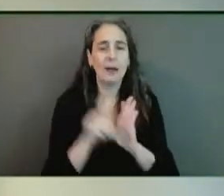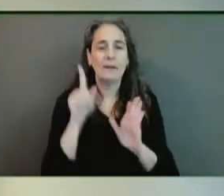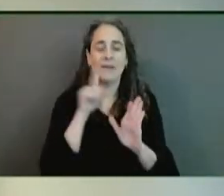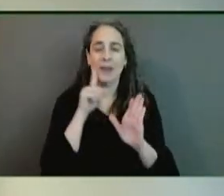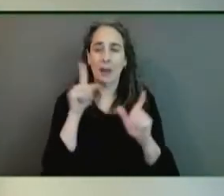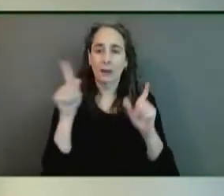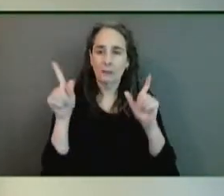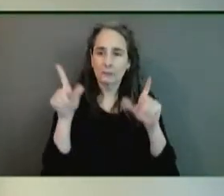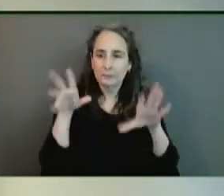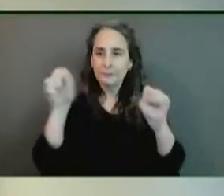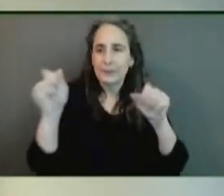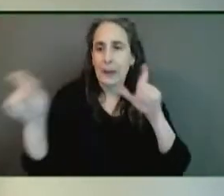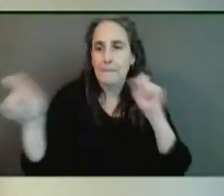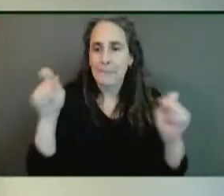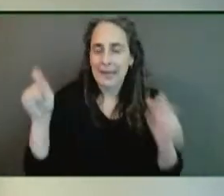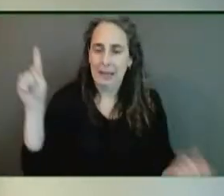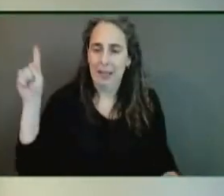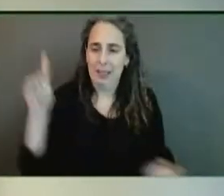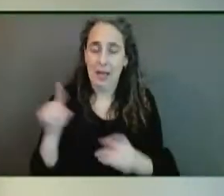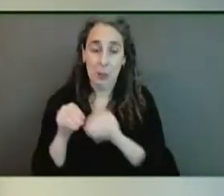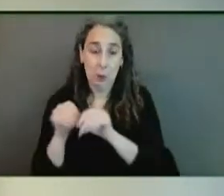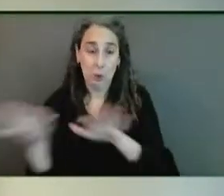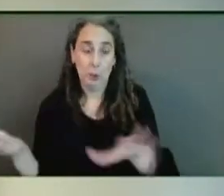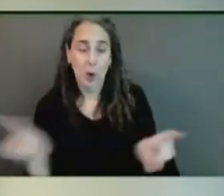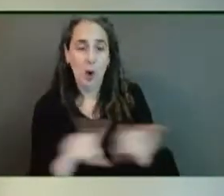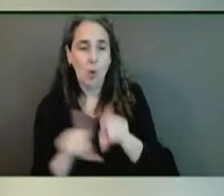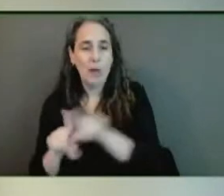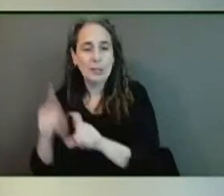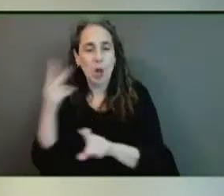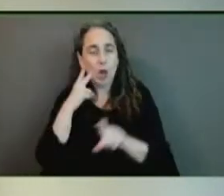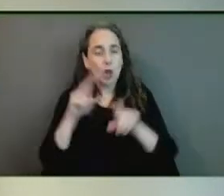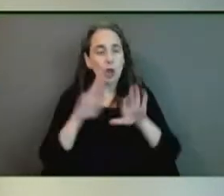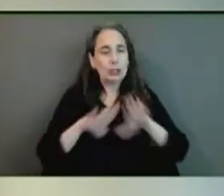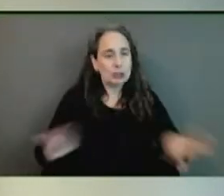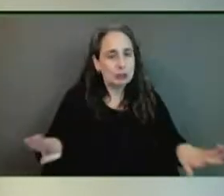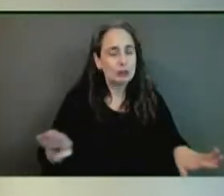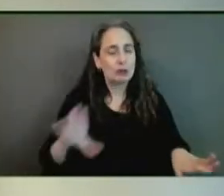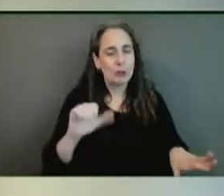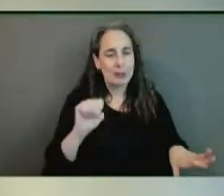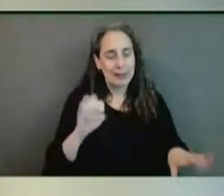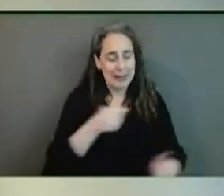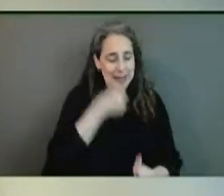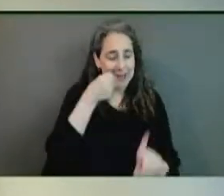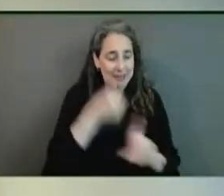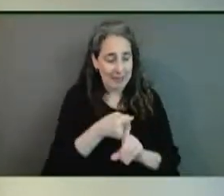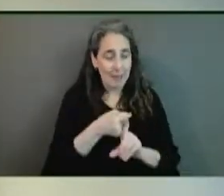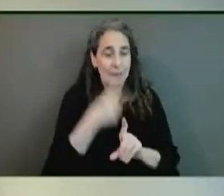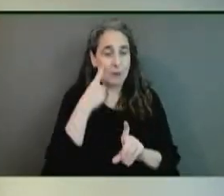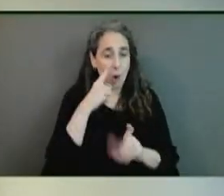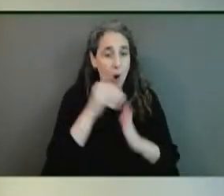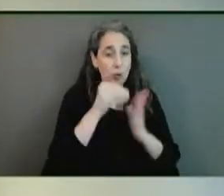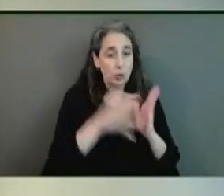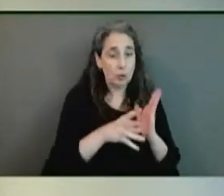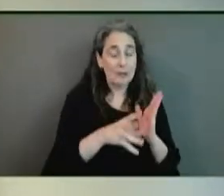is key to identifying and mitigating and suppressing the spread. We're also looking at